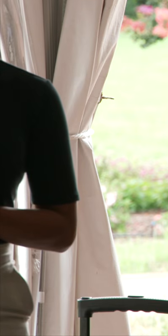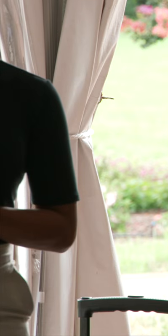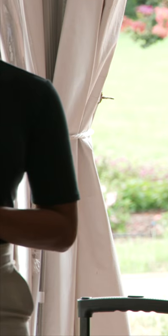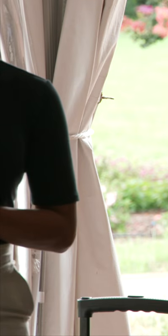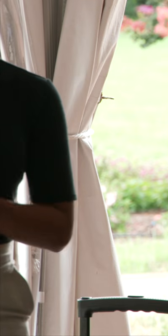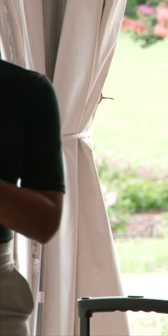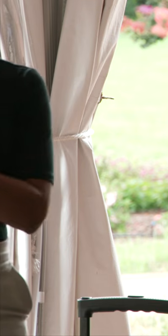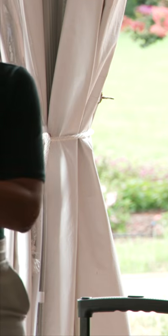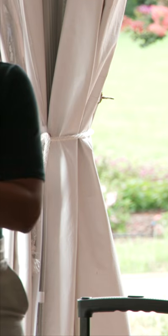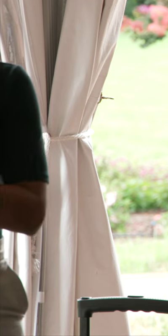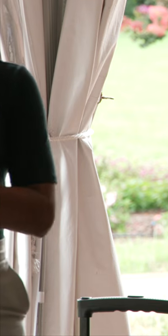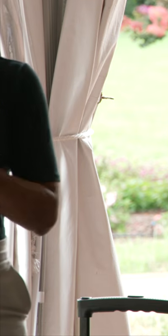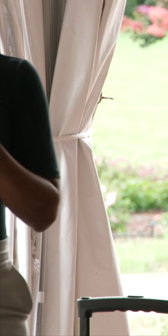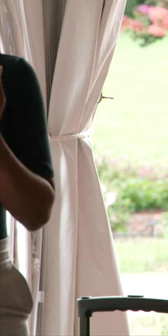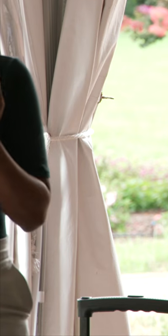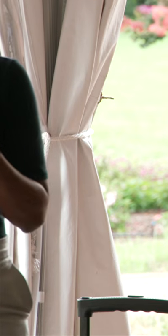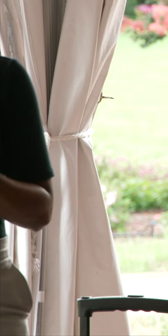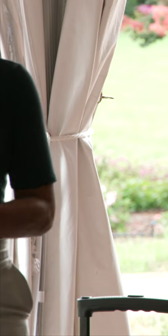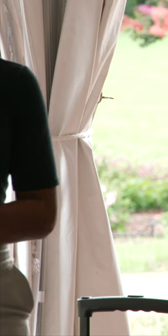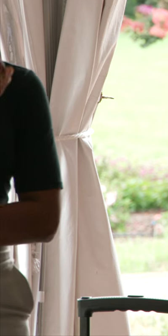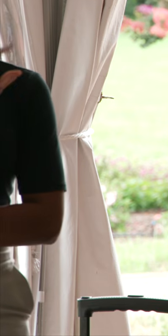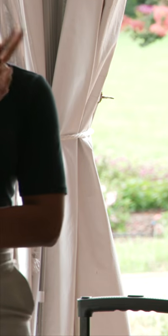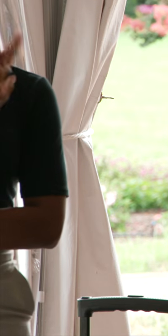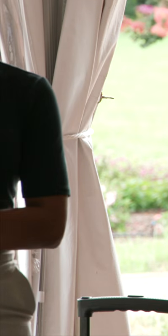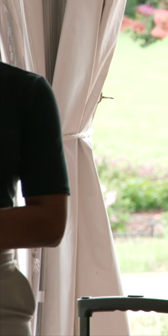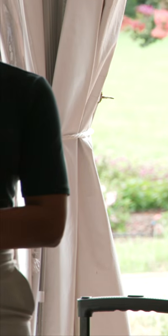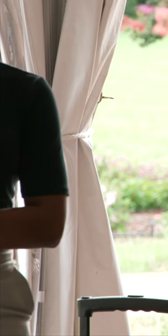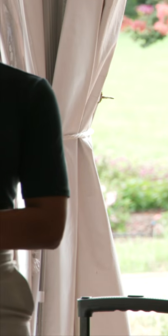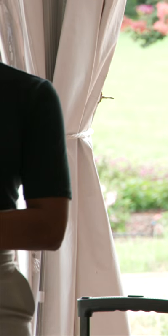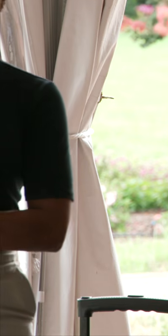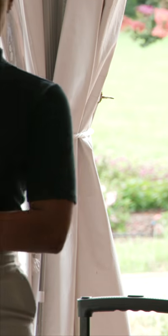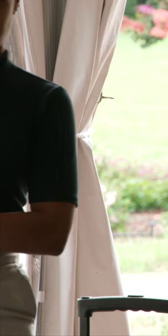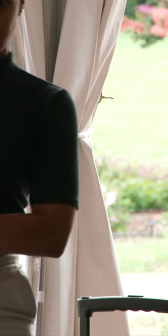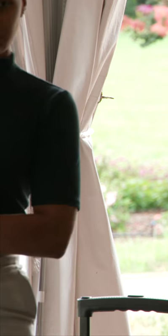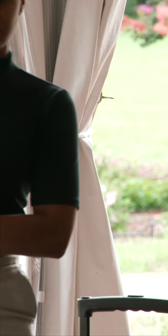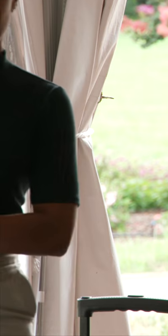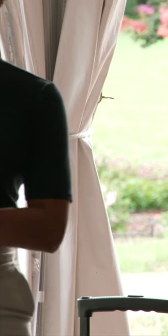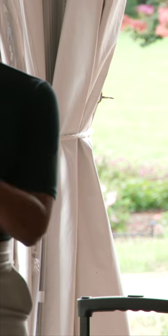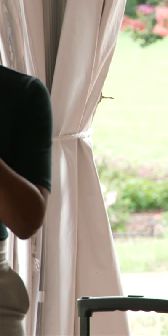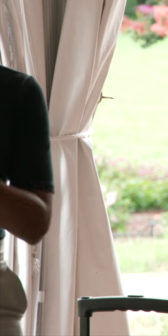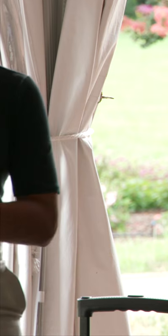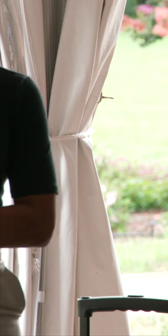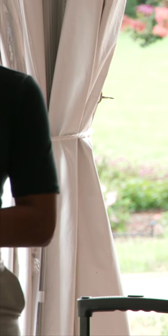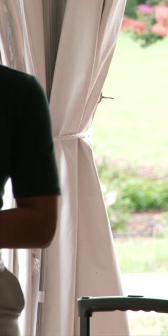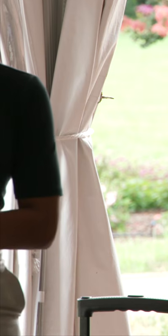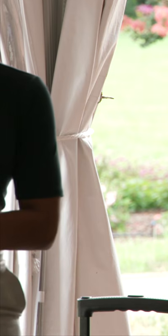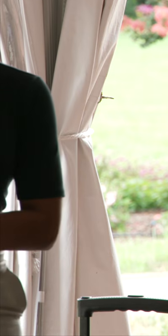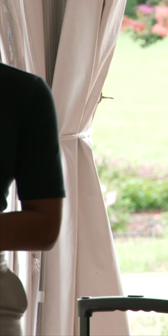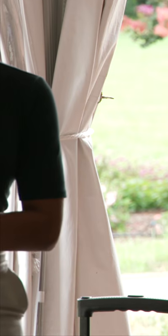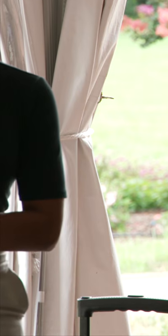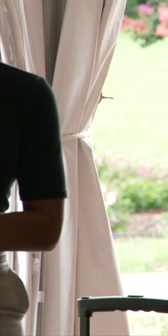at that time, 1976, I was thinking, that was the bicentennial. And here we are celebrating